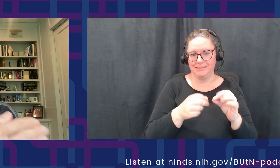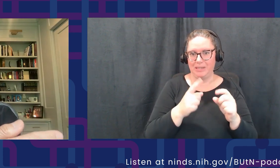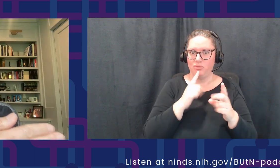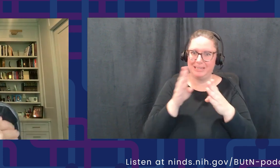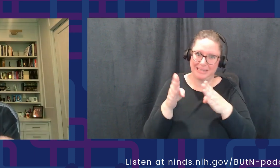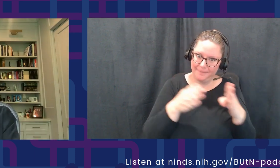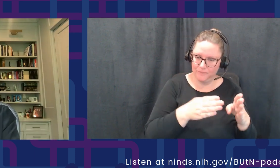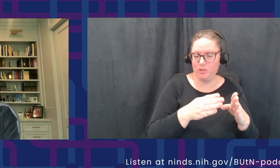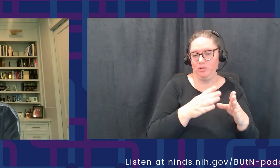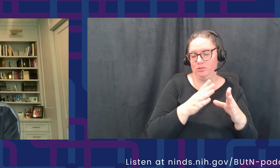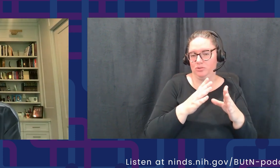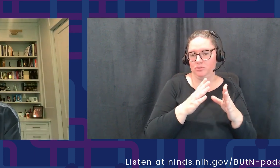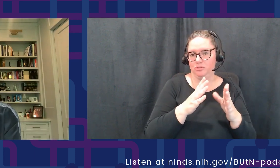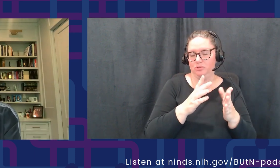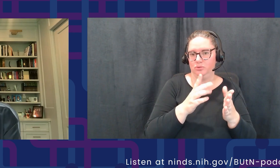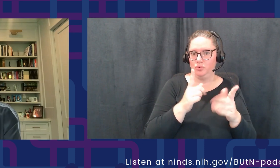discussion into a productive discussion.